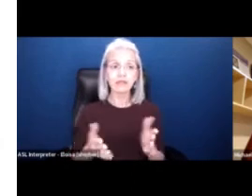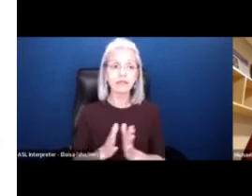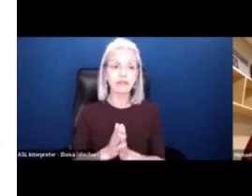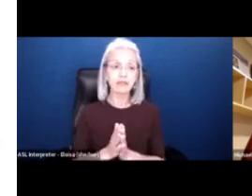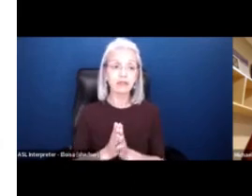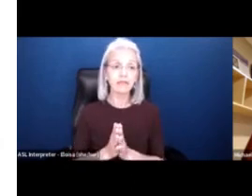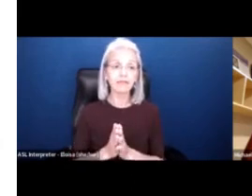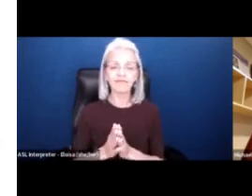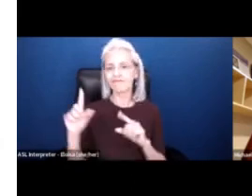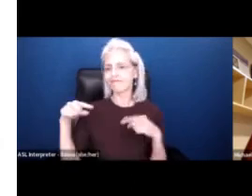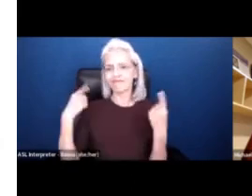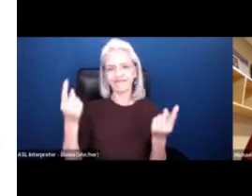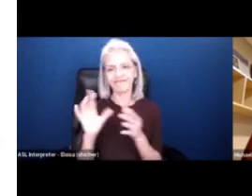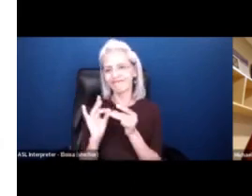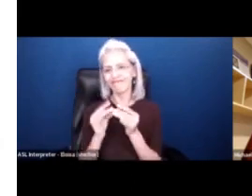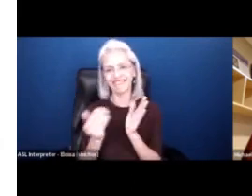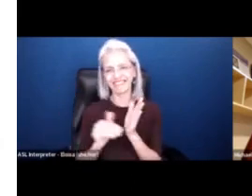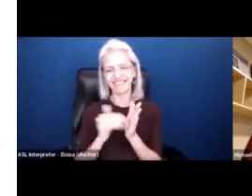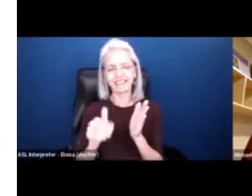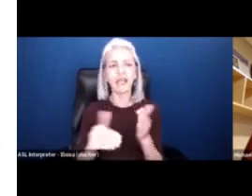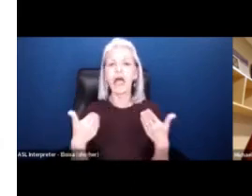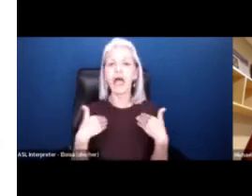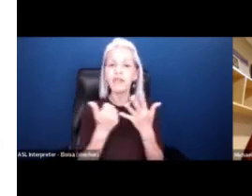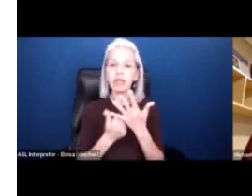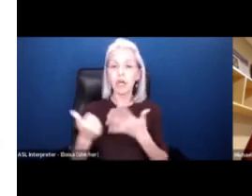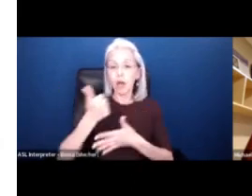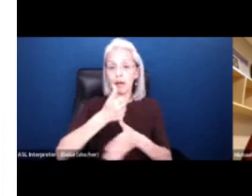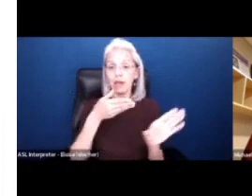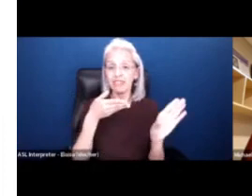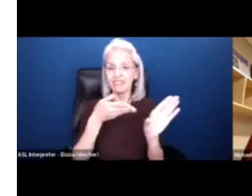been said over and over that, you know, having a primary psychiatric diagnosis can